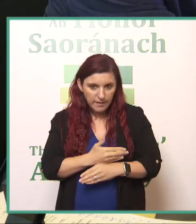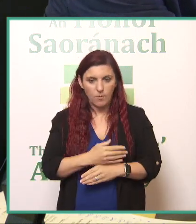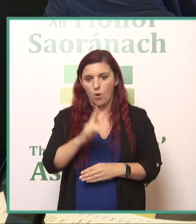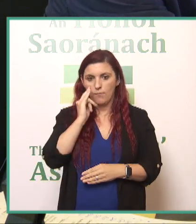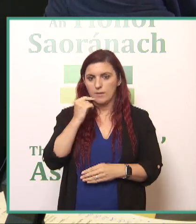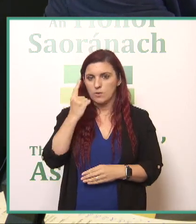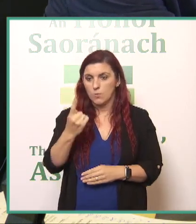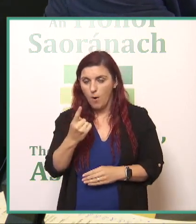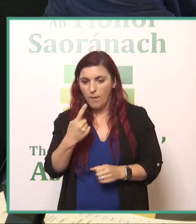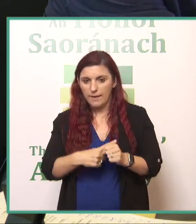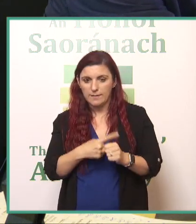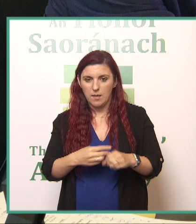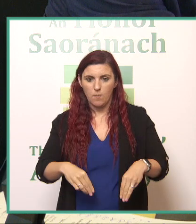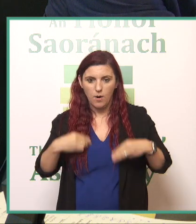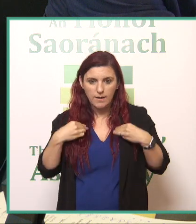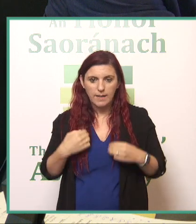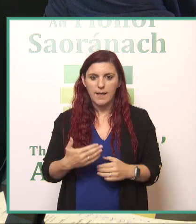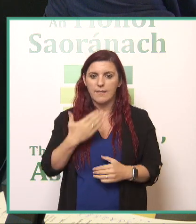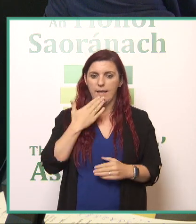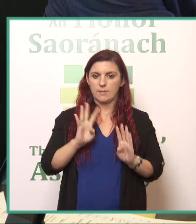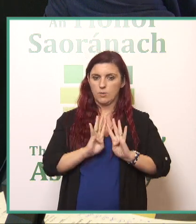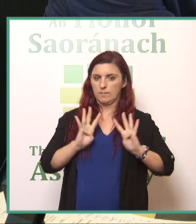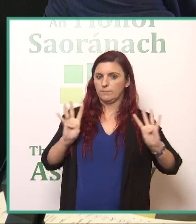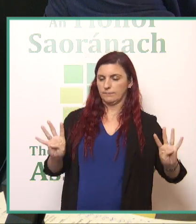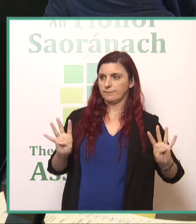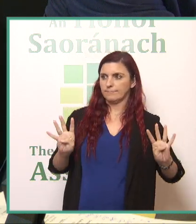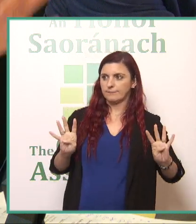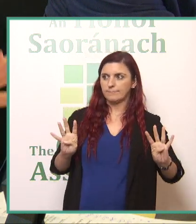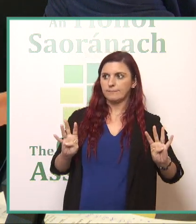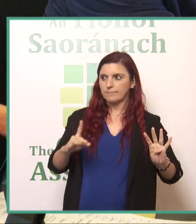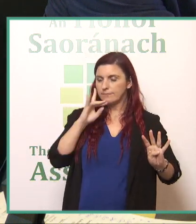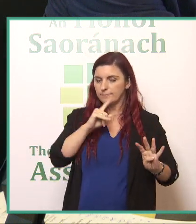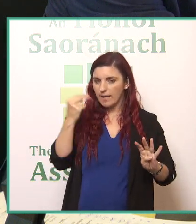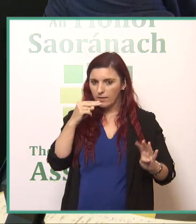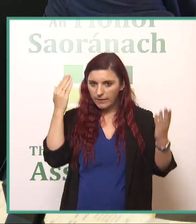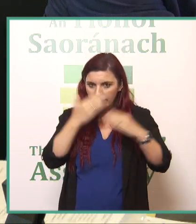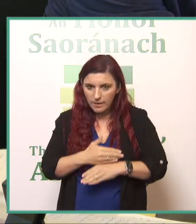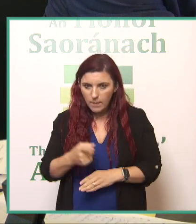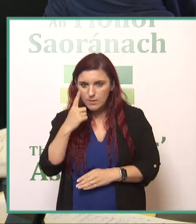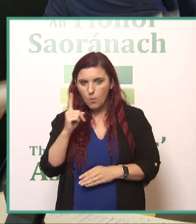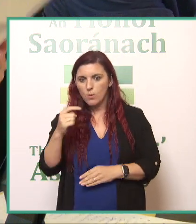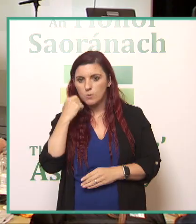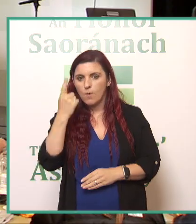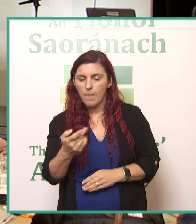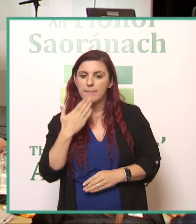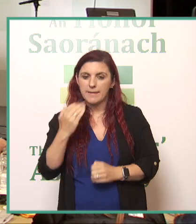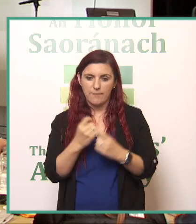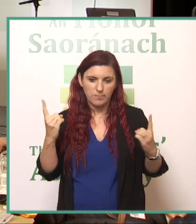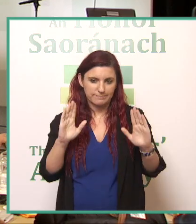see you again in the morning and thanks to our panel for bringing that to us and hope you have a lovely evening and we'll see you all again tomorrow thanks for having tune online as well